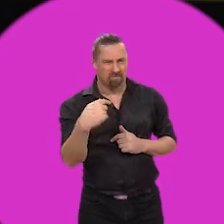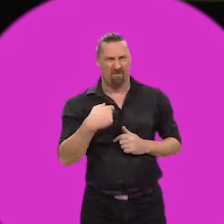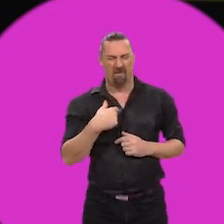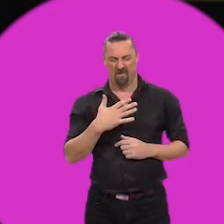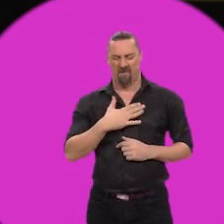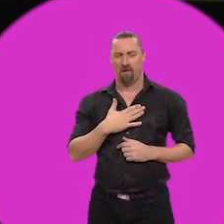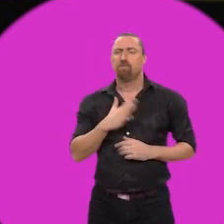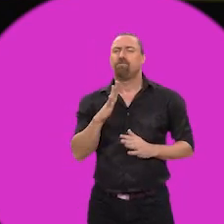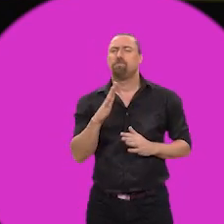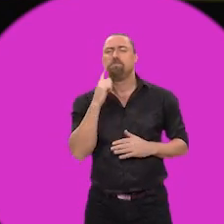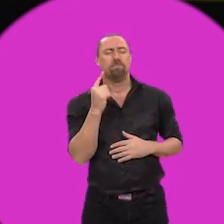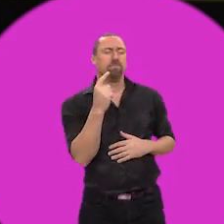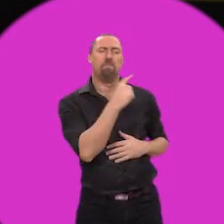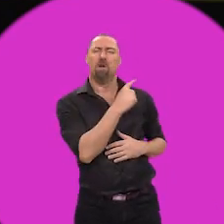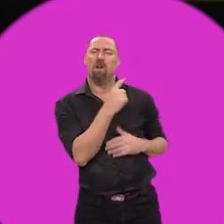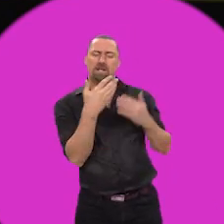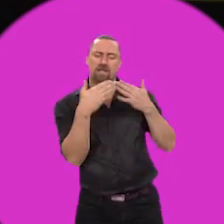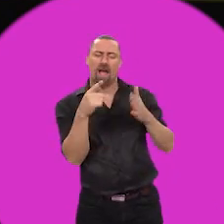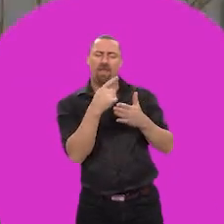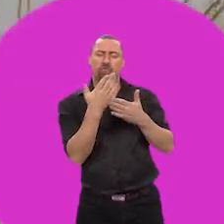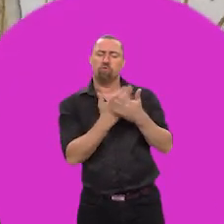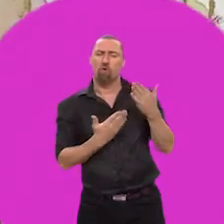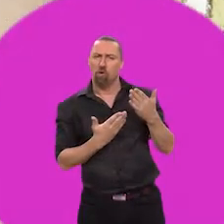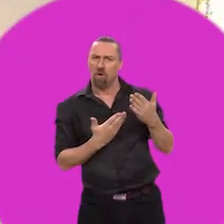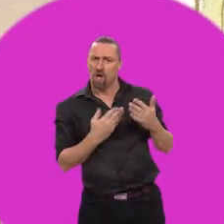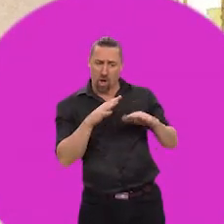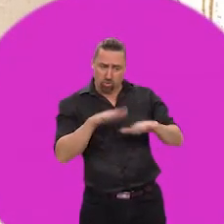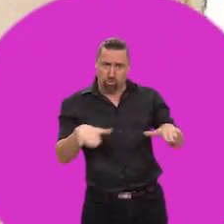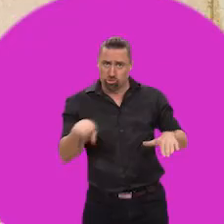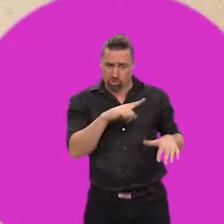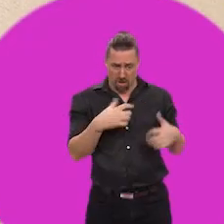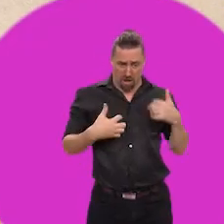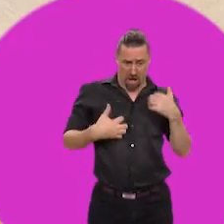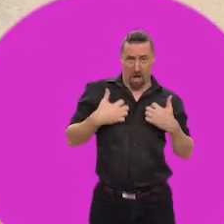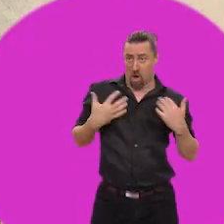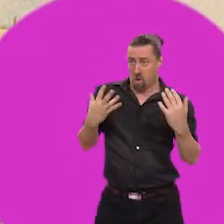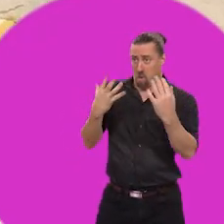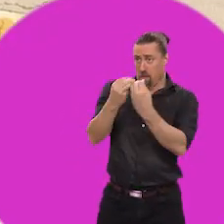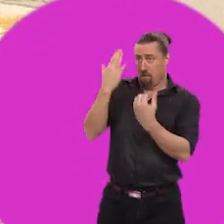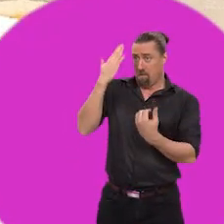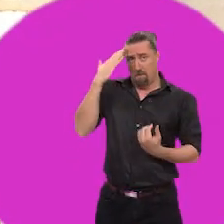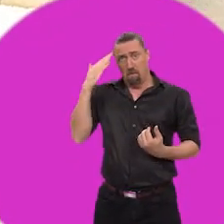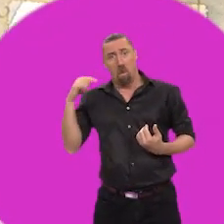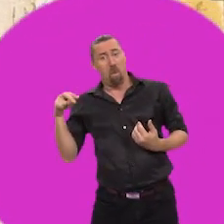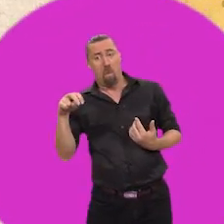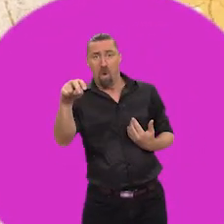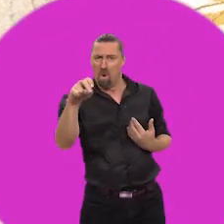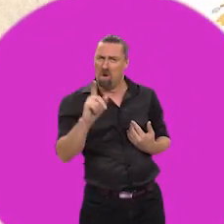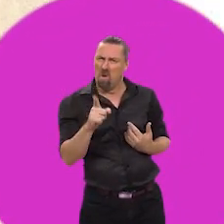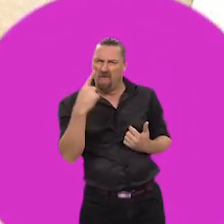Let's think back to the beginning of the story. Did the children in the story want to go on an adventure with their mum? Let's take a look.